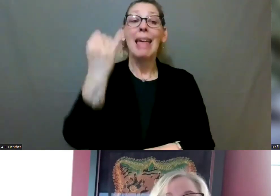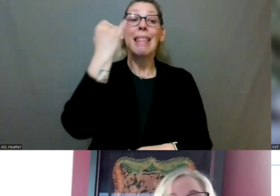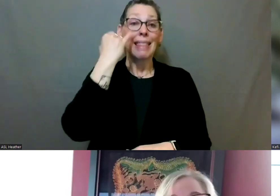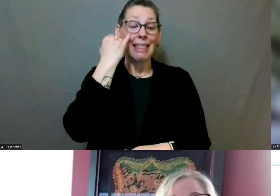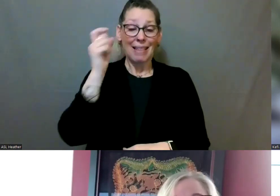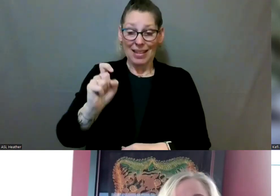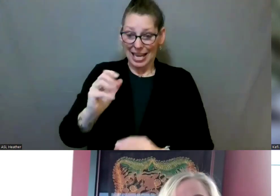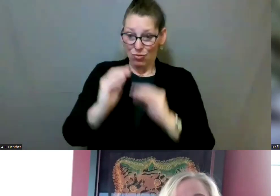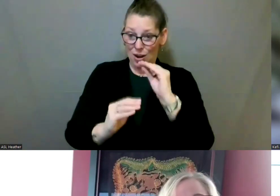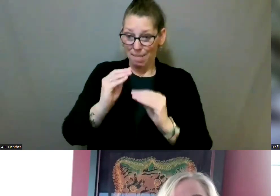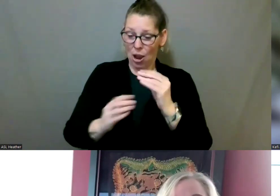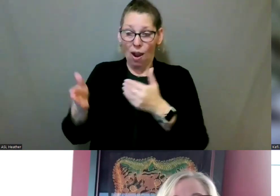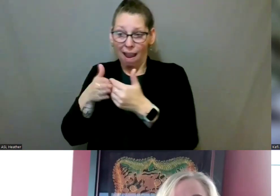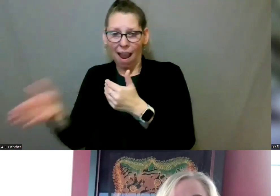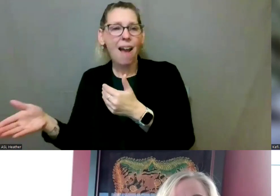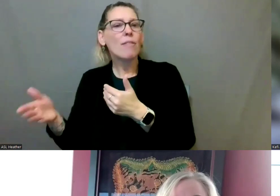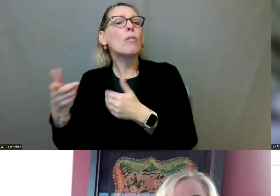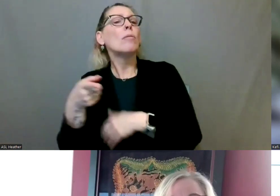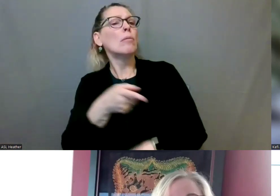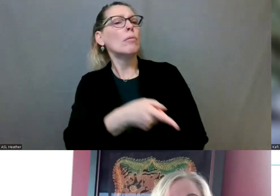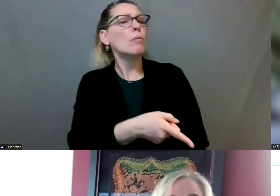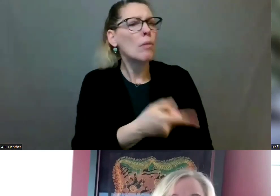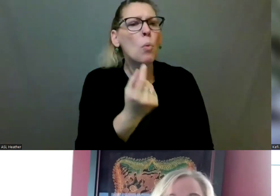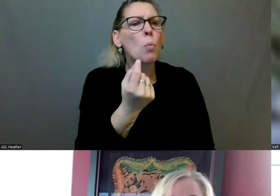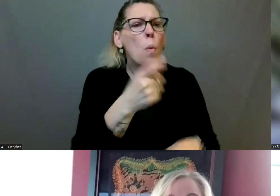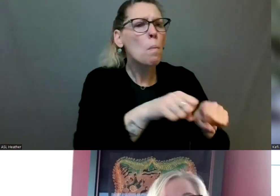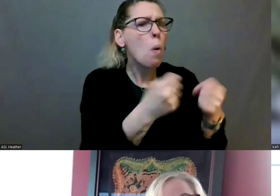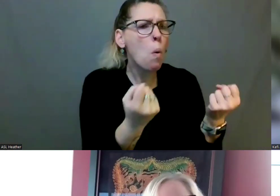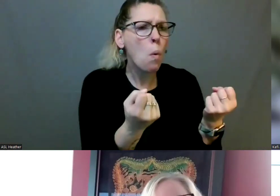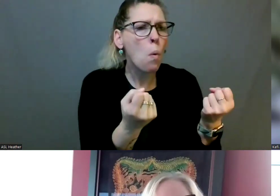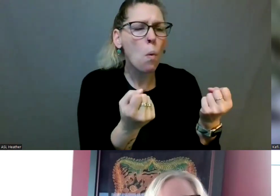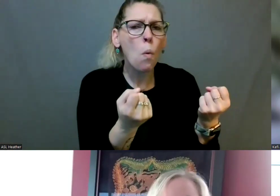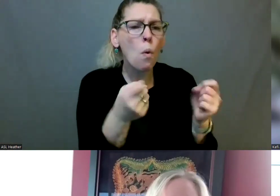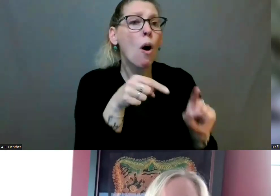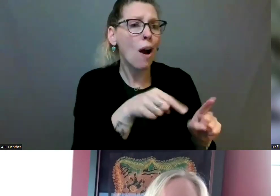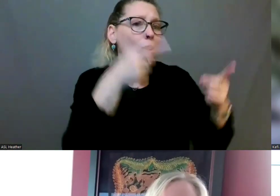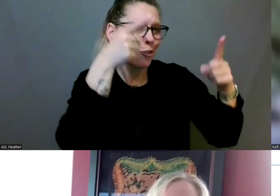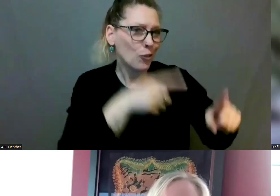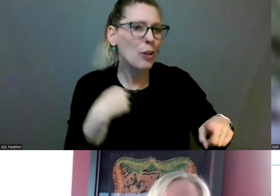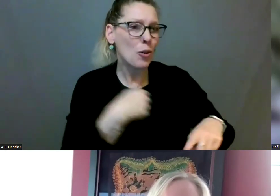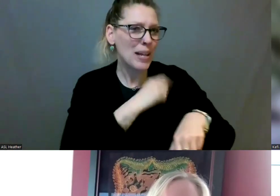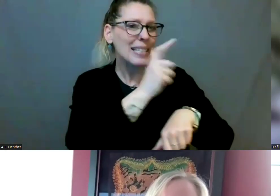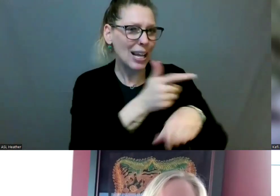it's rooted in what got broken. What got broken was the agreements we made together